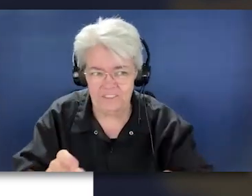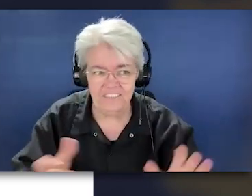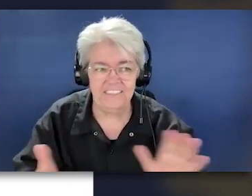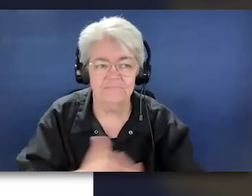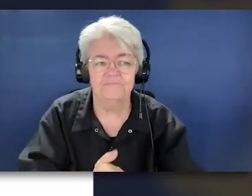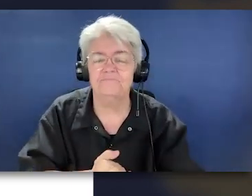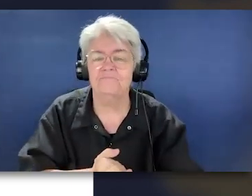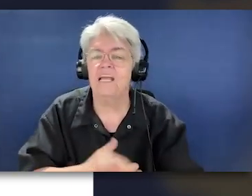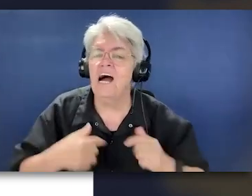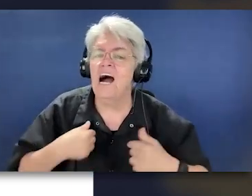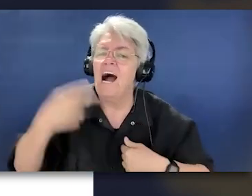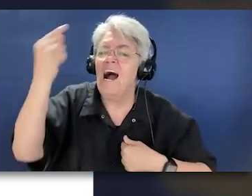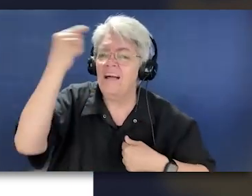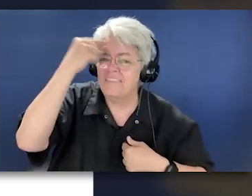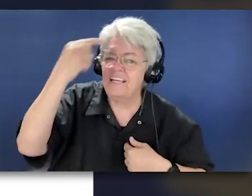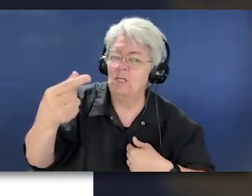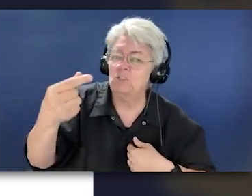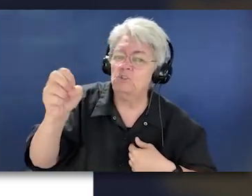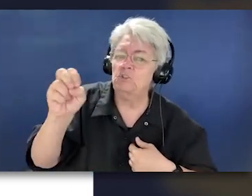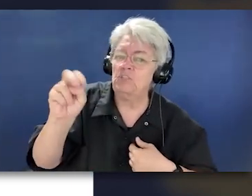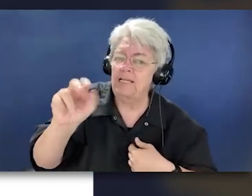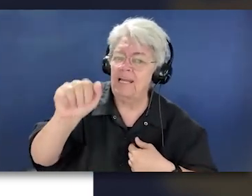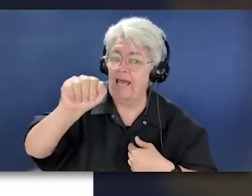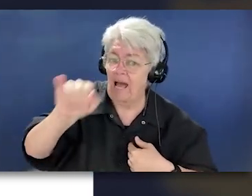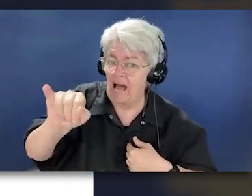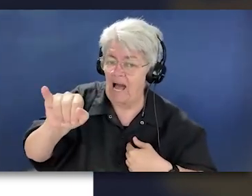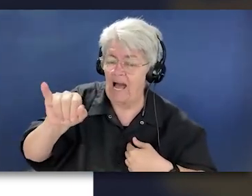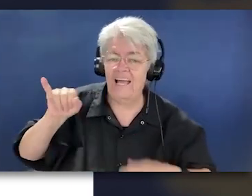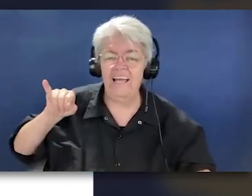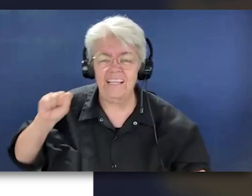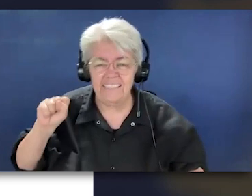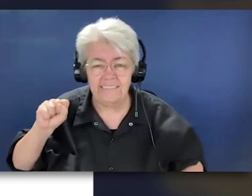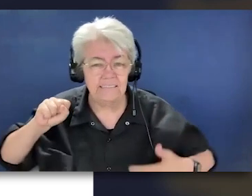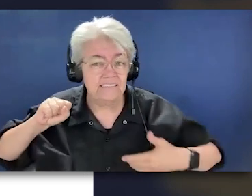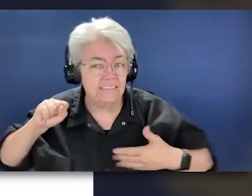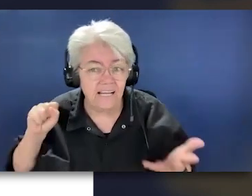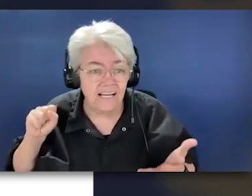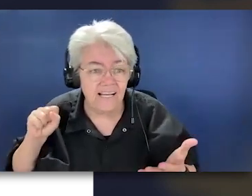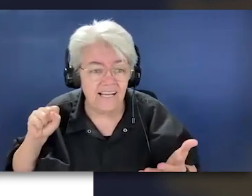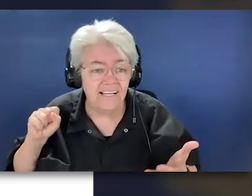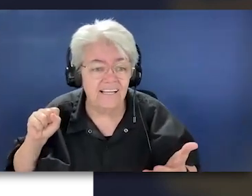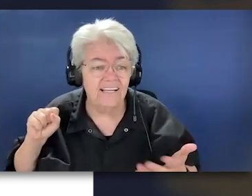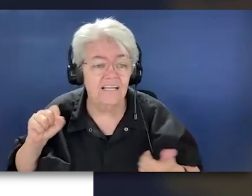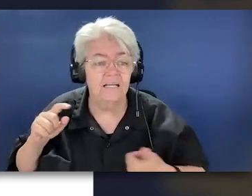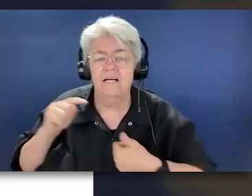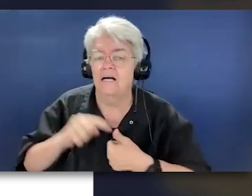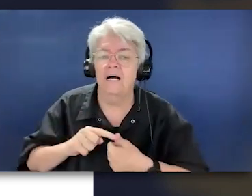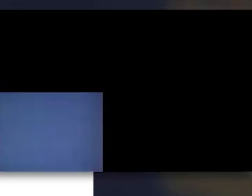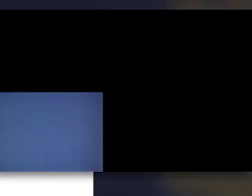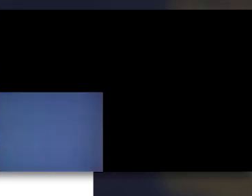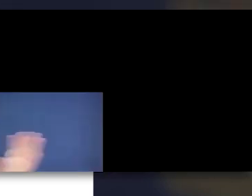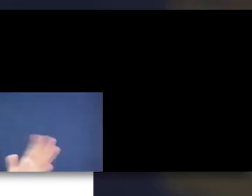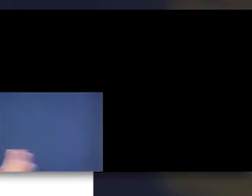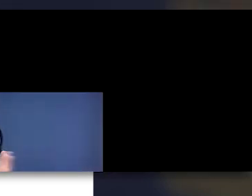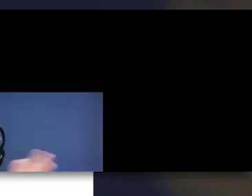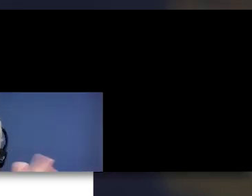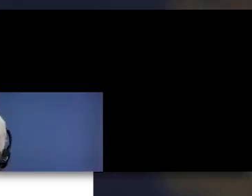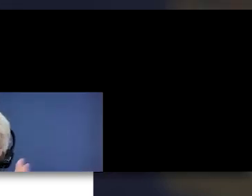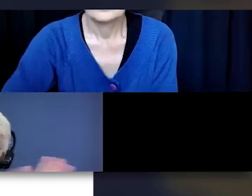I think gen AI is: A. A dystopian nightmare